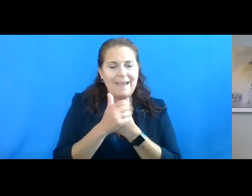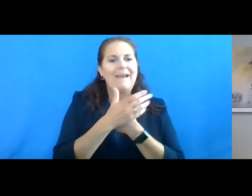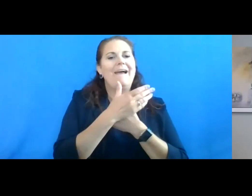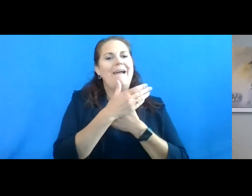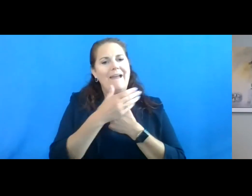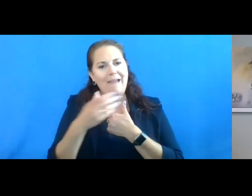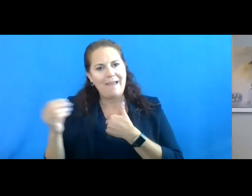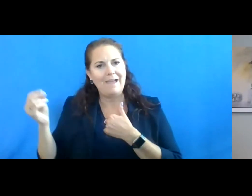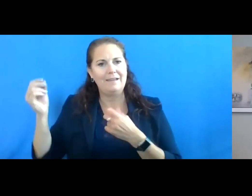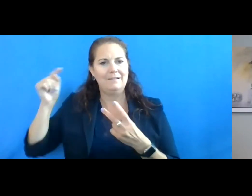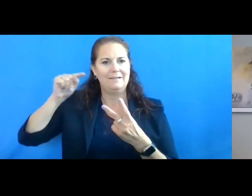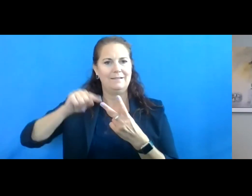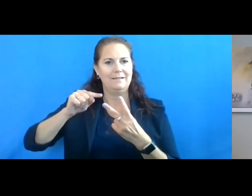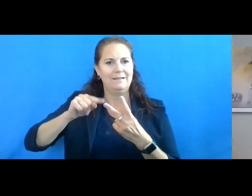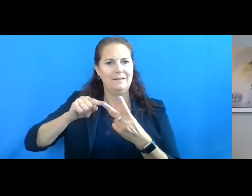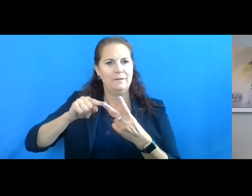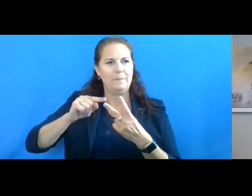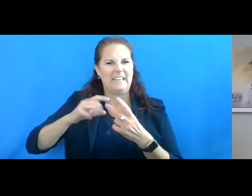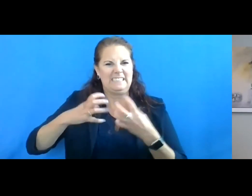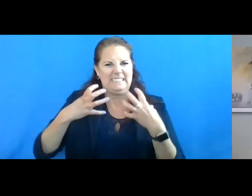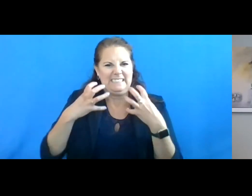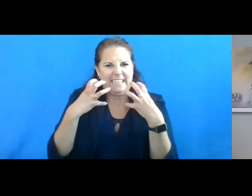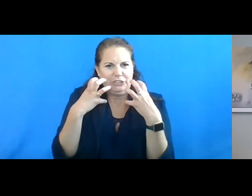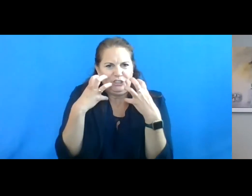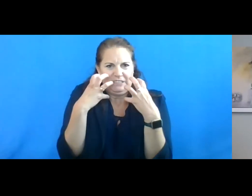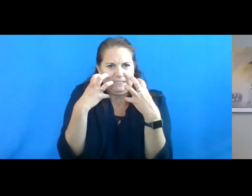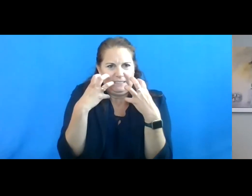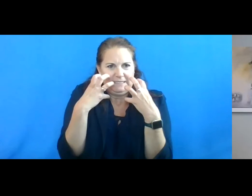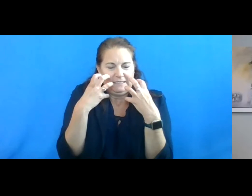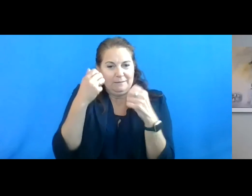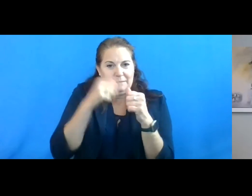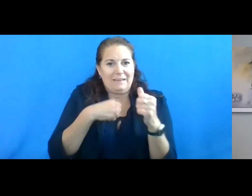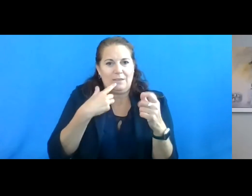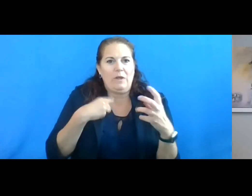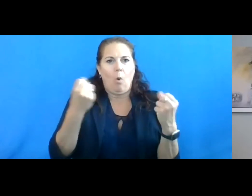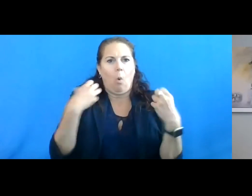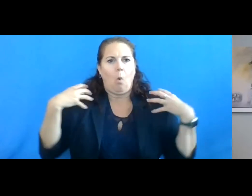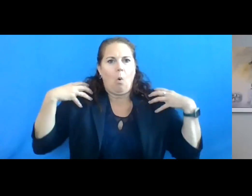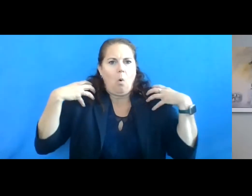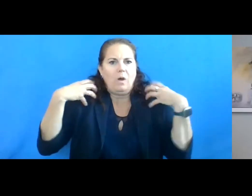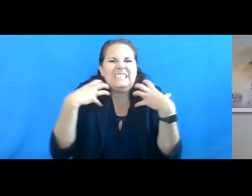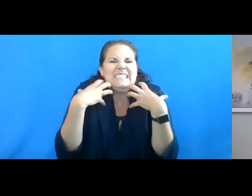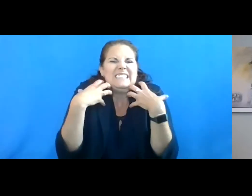The brace it, the tension where we hold it will in our neck or in our shoulders.